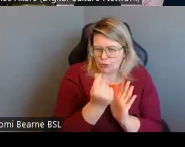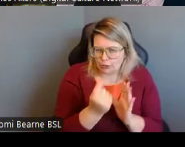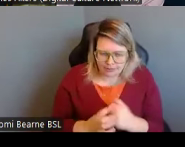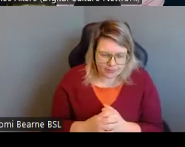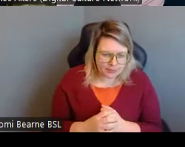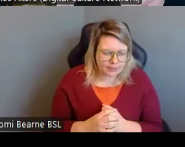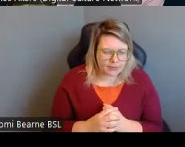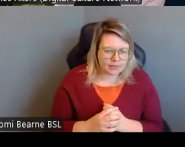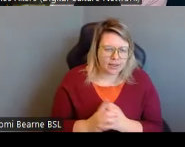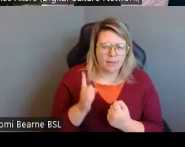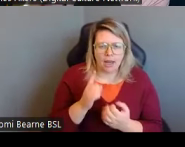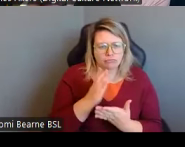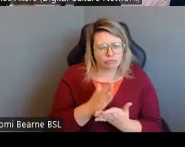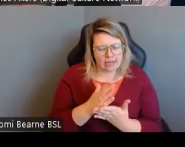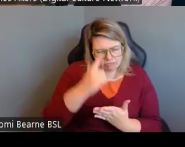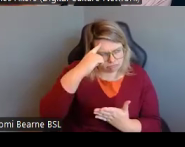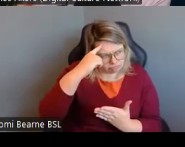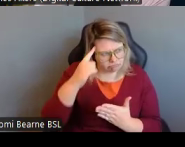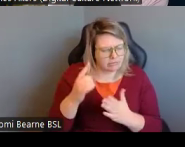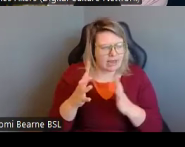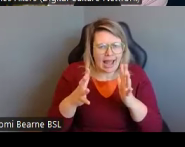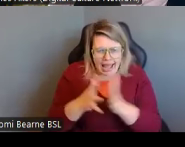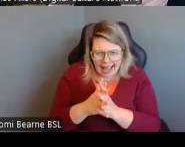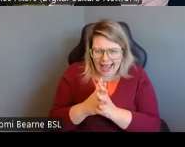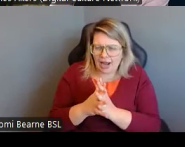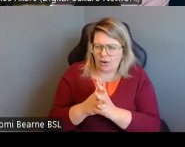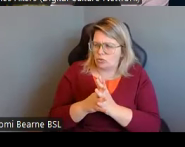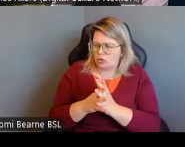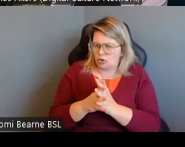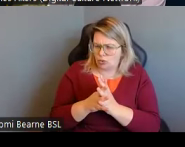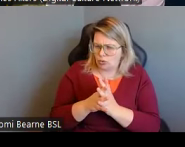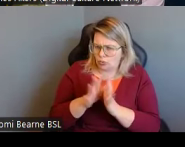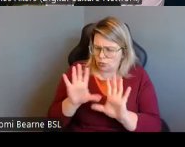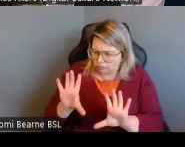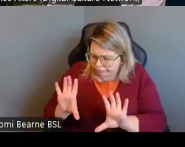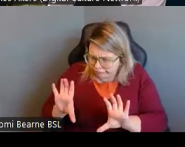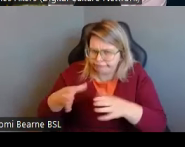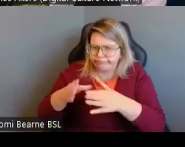It's thinking about to get people to where you want them to be. Does everybody know what that is?